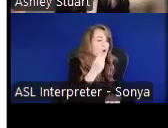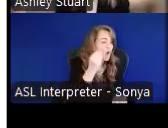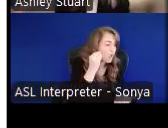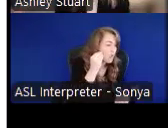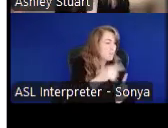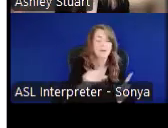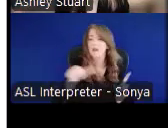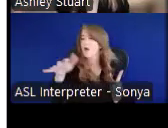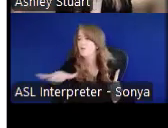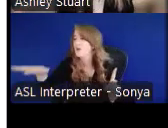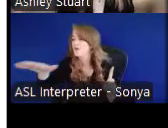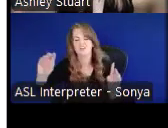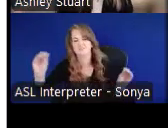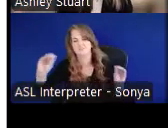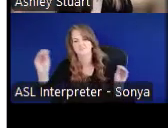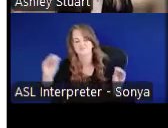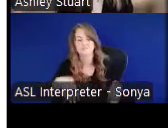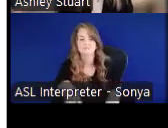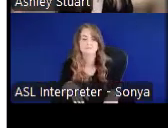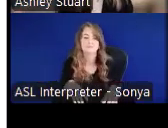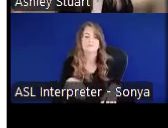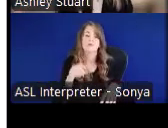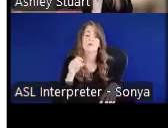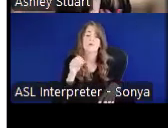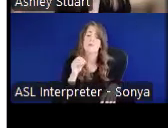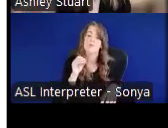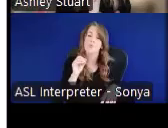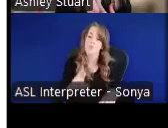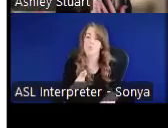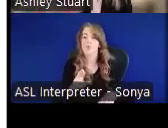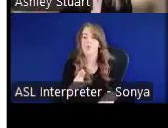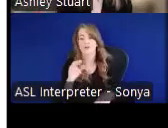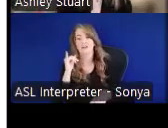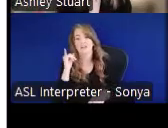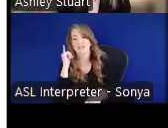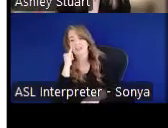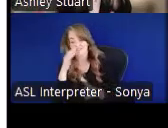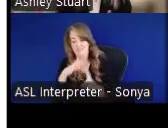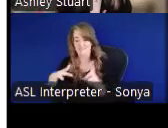settings, or when a child's environment is significantly